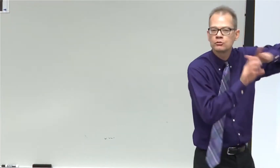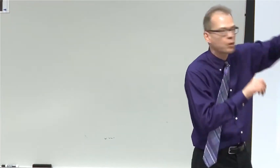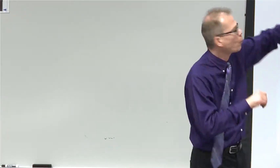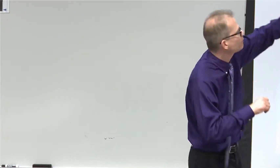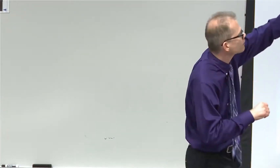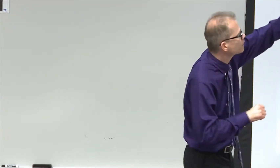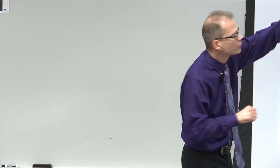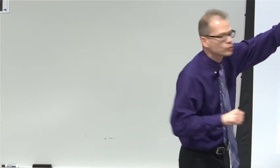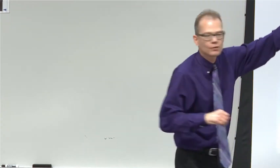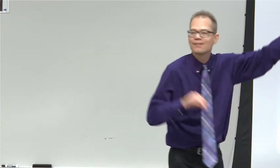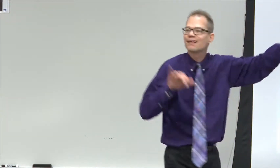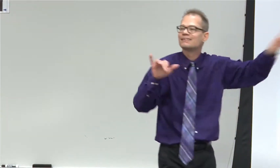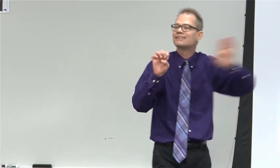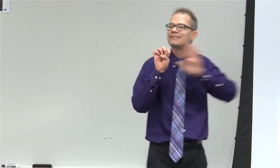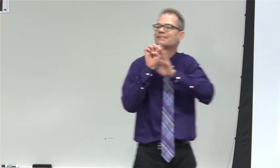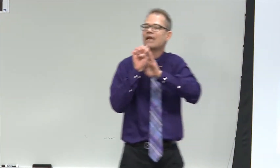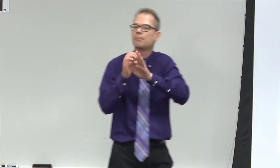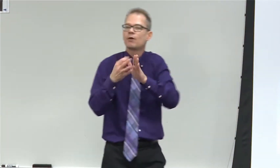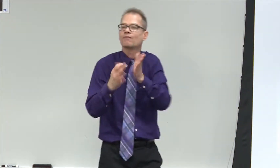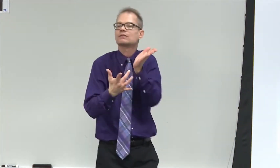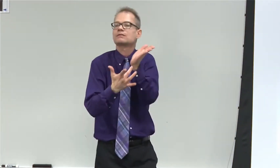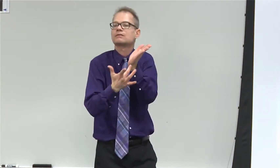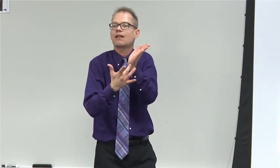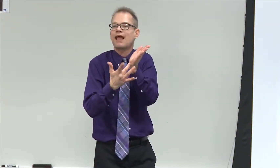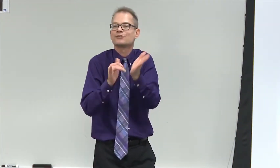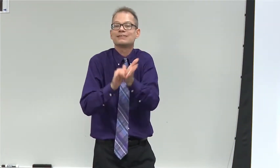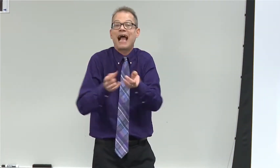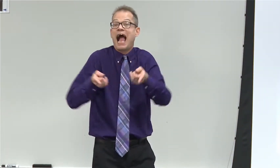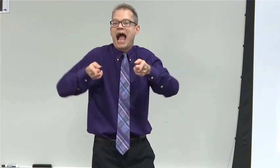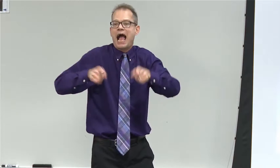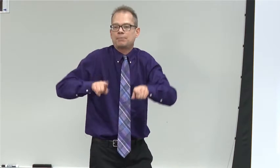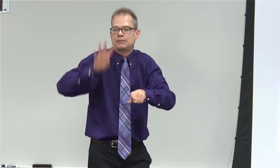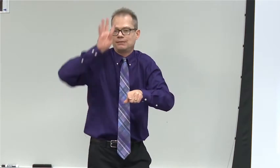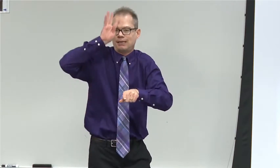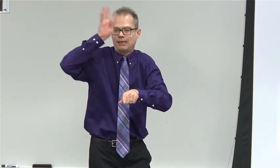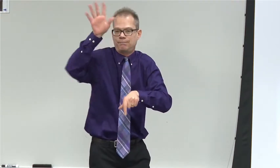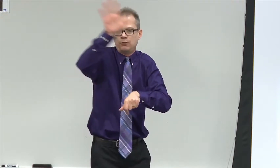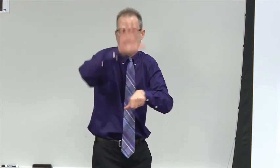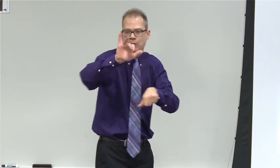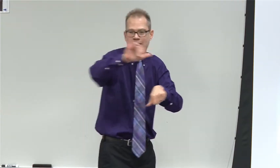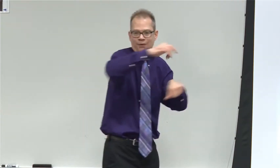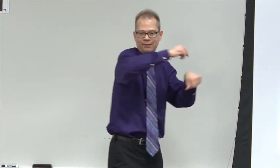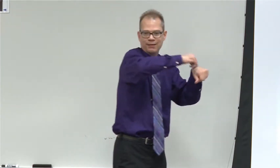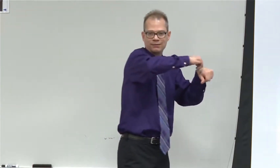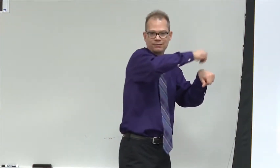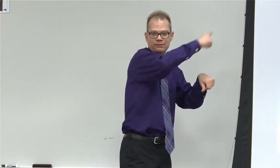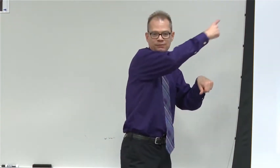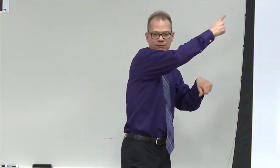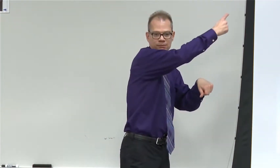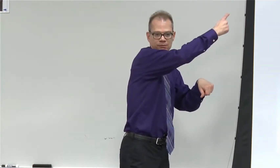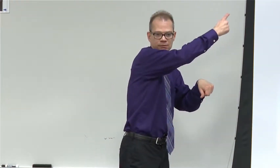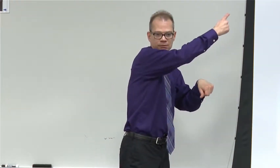See that picture up there? That's an example of the technology... the technology that just happened to be invented